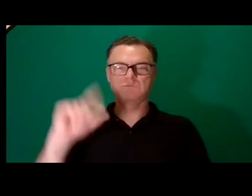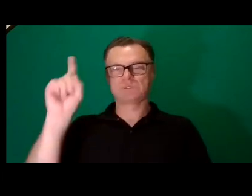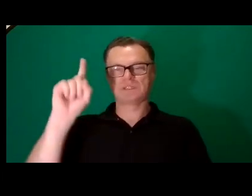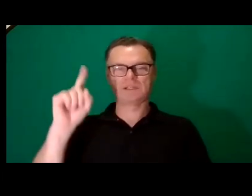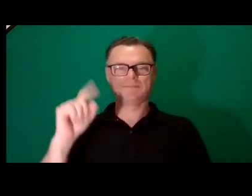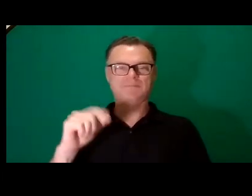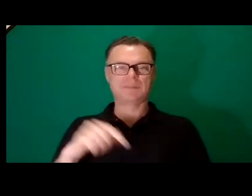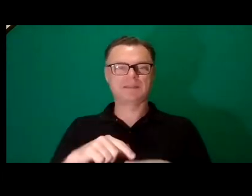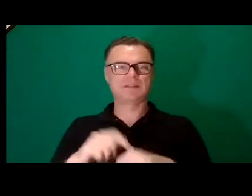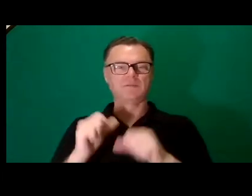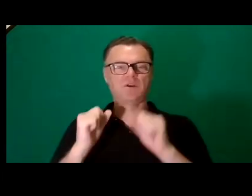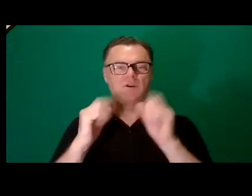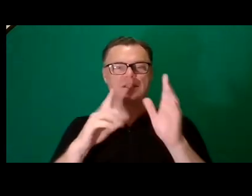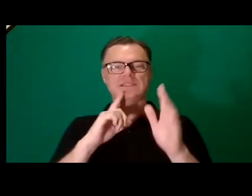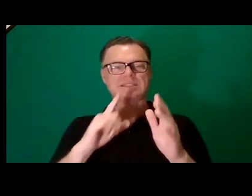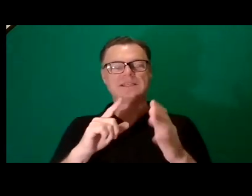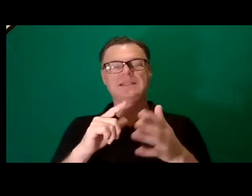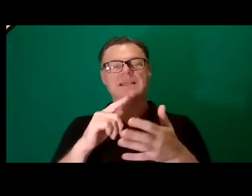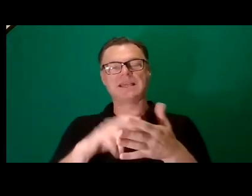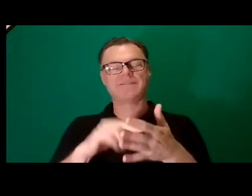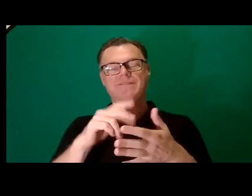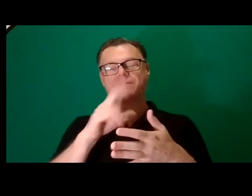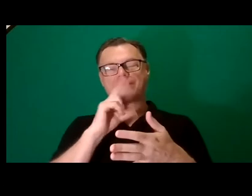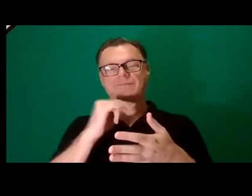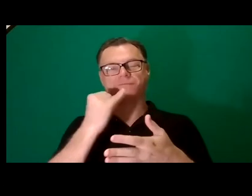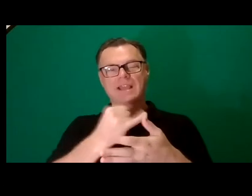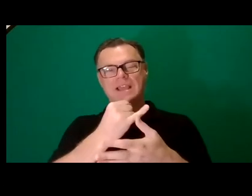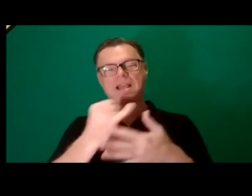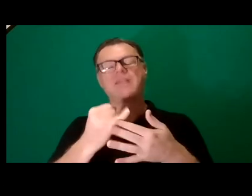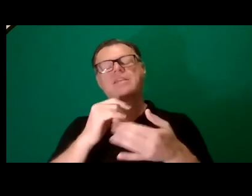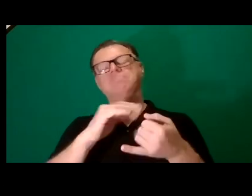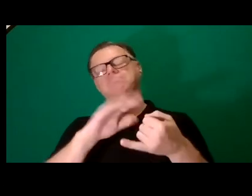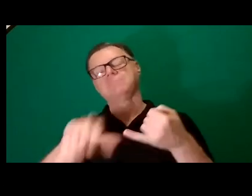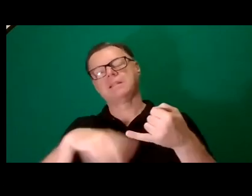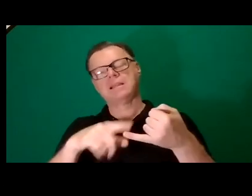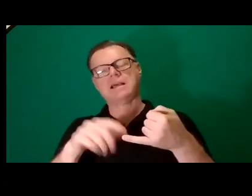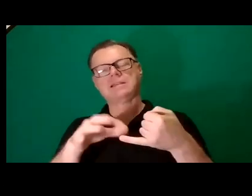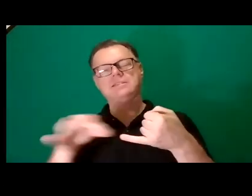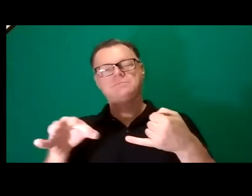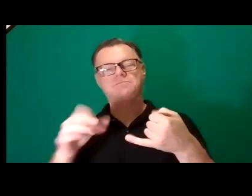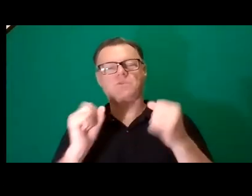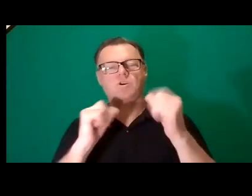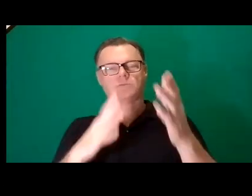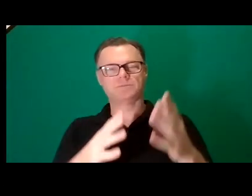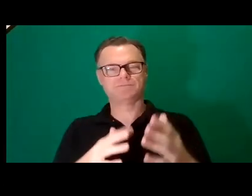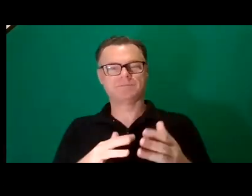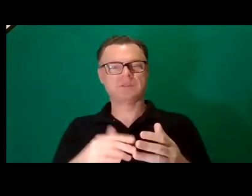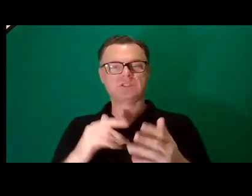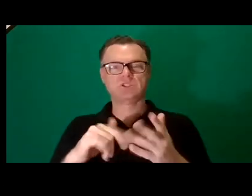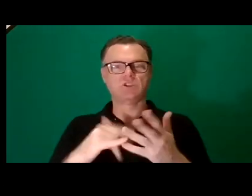was considered the last resort, so I wasn't given the opportunity to go to that class